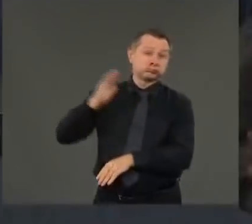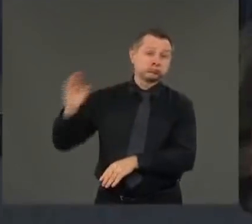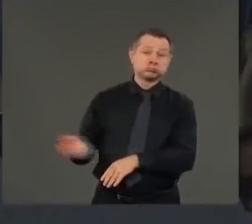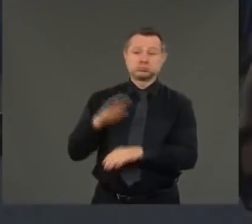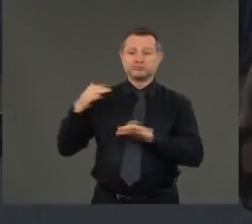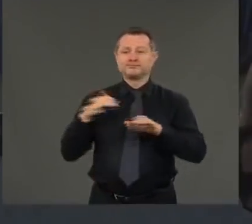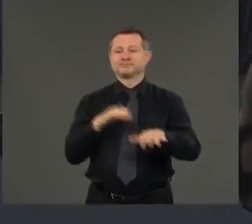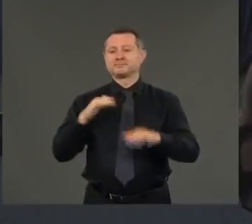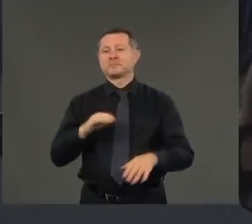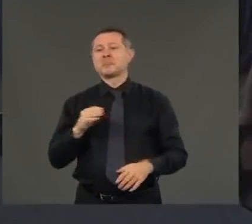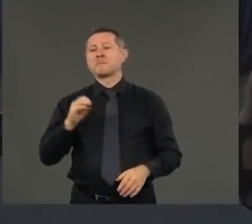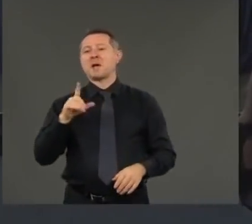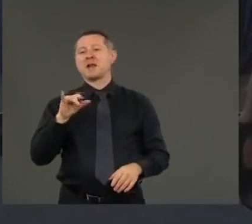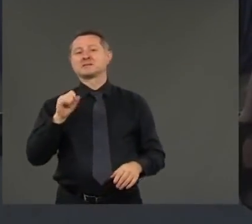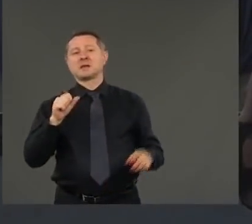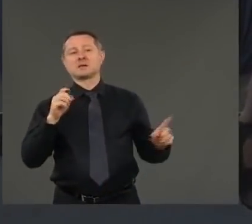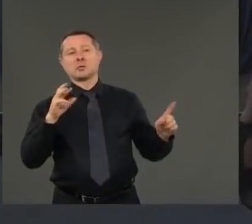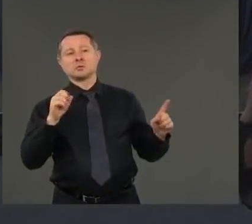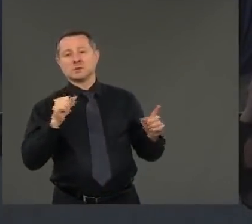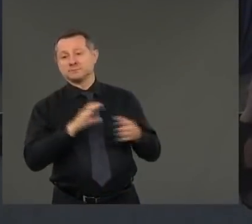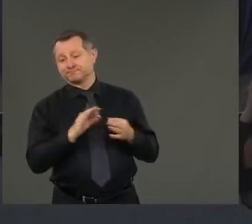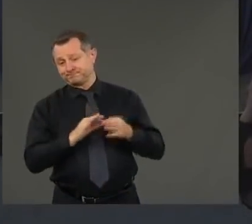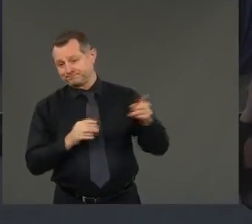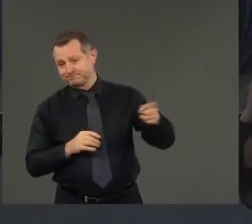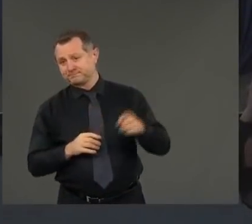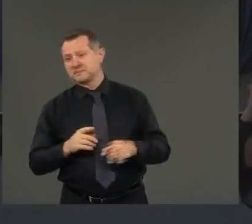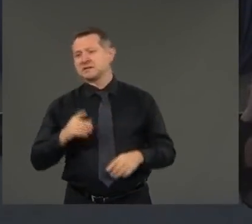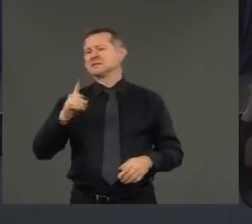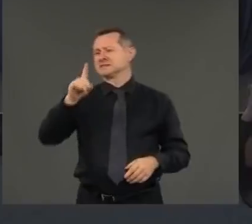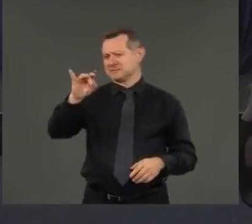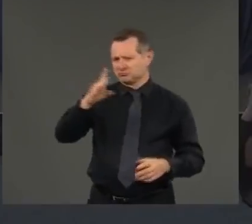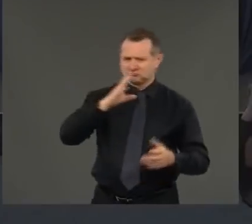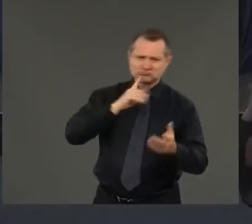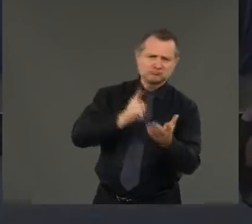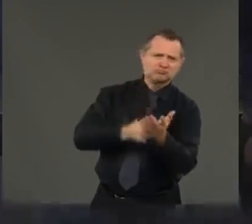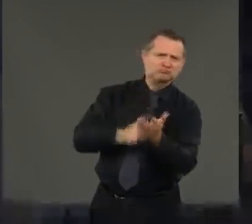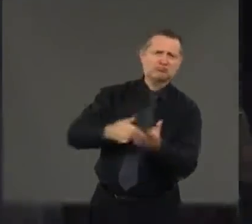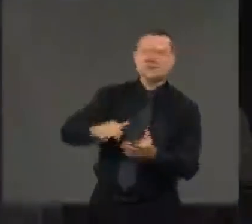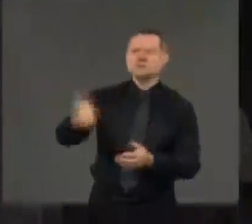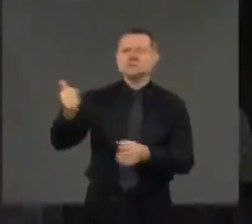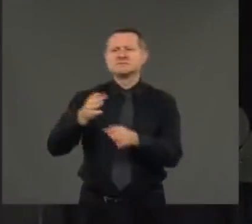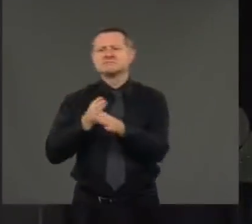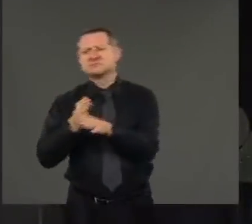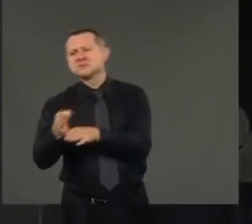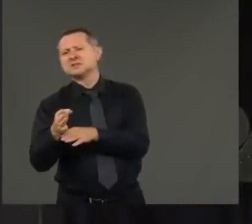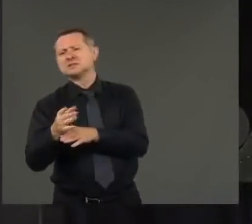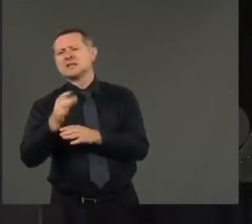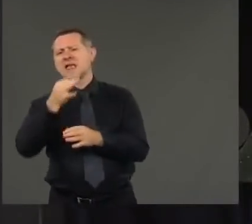PRE-BAN, STAFF OBVIOUSLY WE NEVER BANNED, BUT IT'S PRE-BAN OF FAMILY AND VISITORS. DO YOU WANT TO MAKE A POINT?